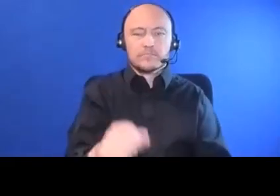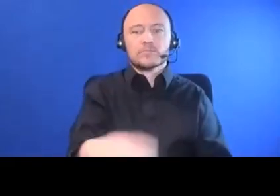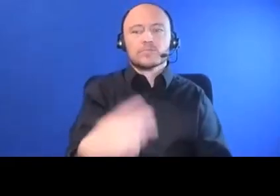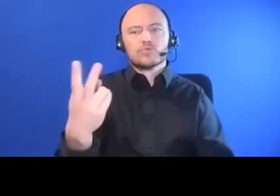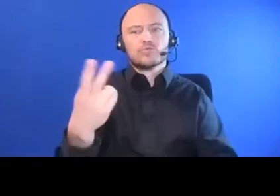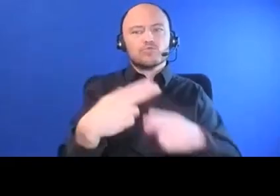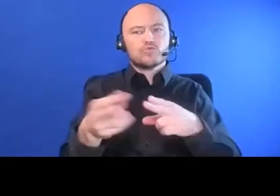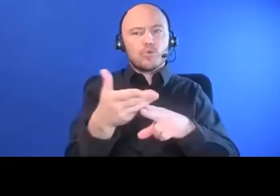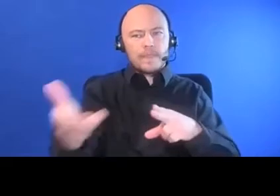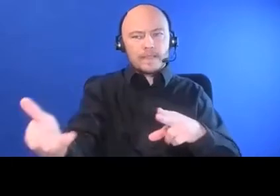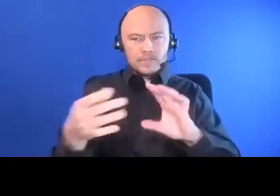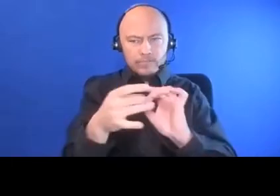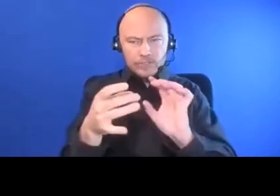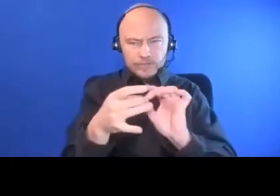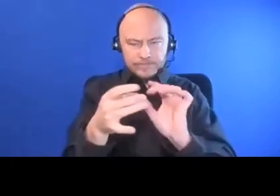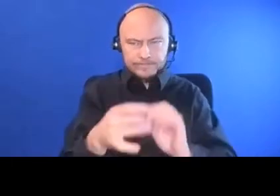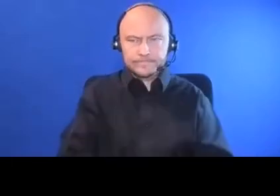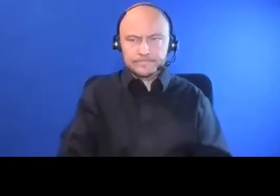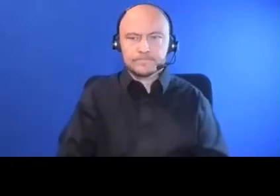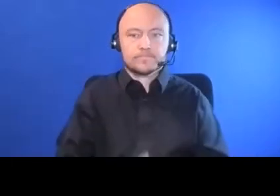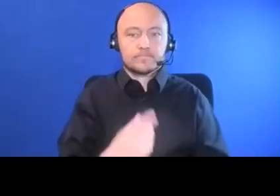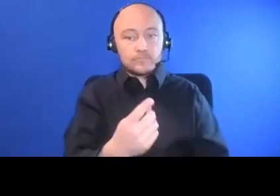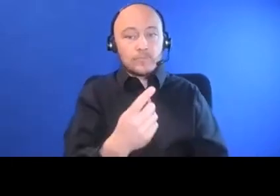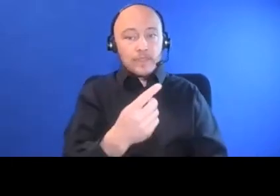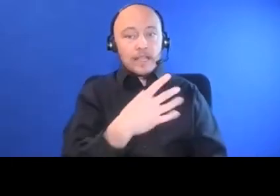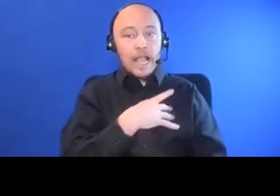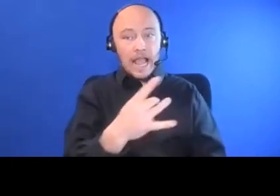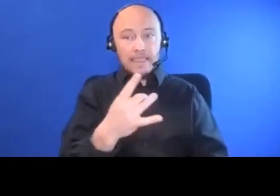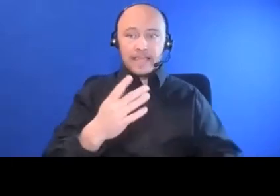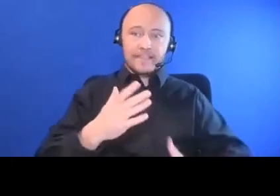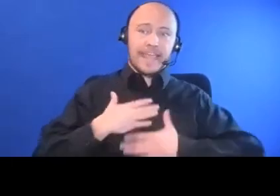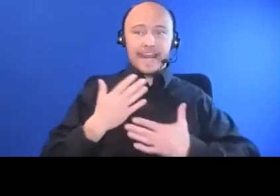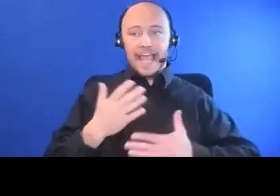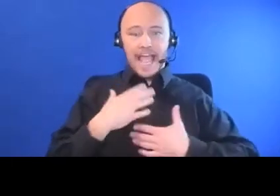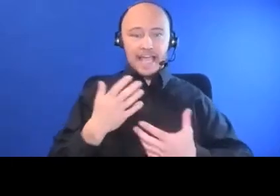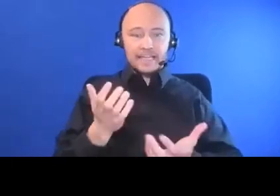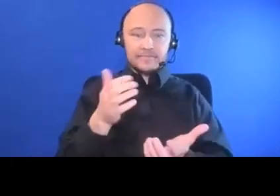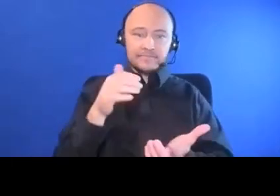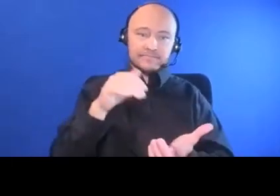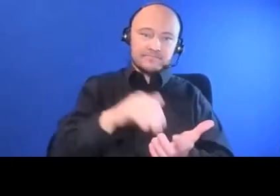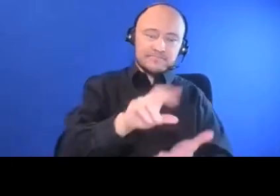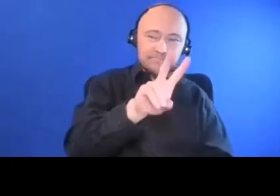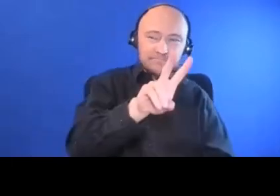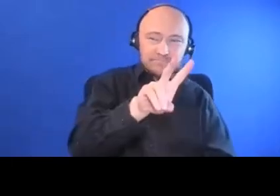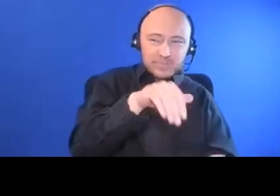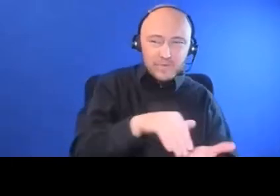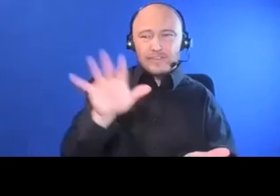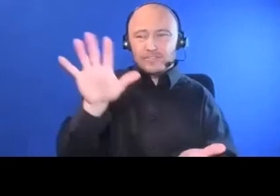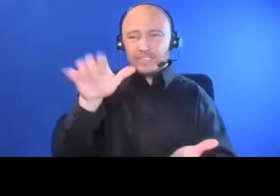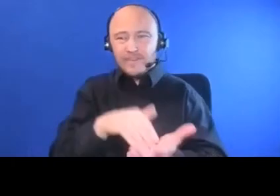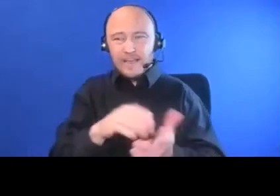One of them is I like that happy, medium-length, 2,000 to 5,000 length of an essay kind of thing.